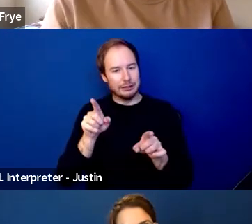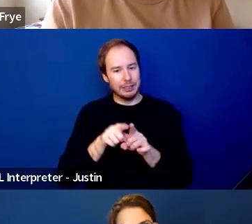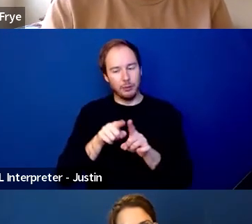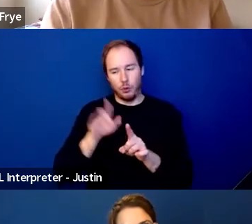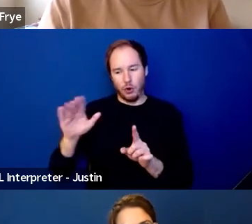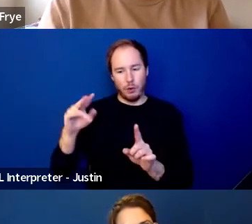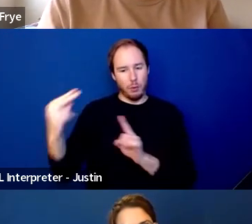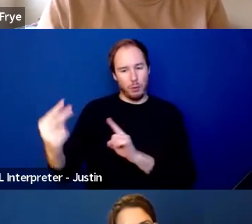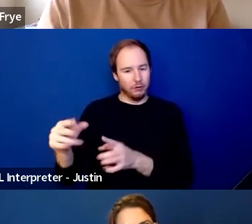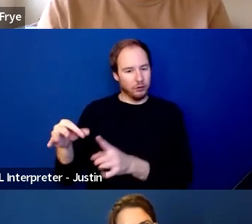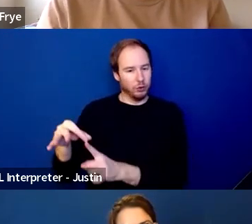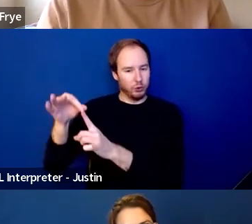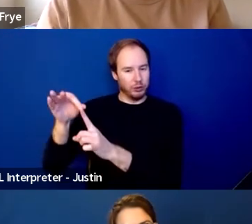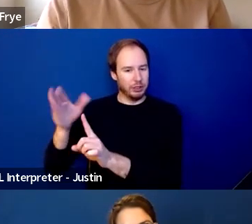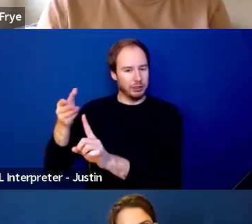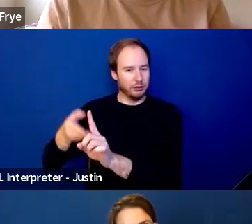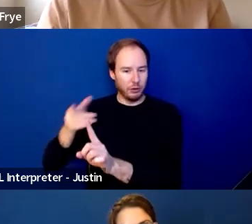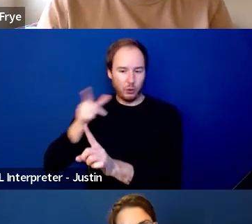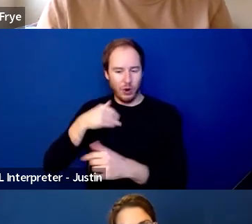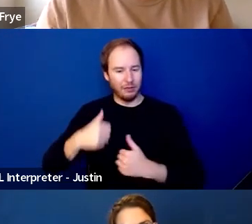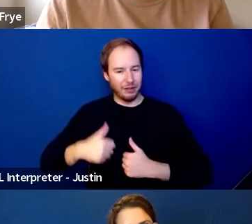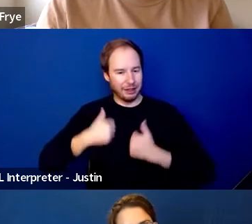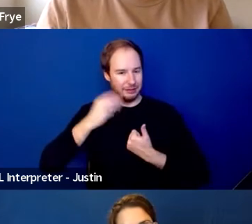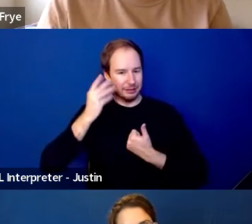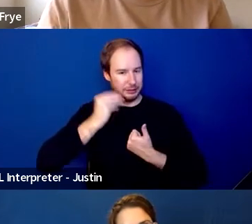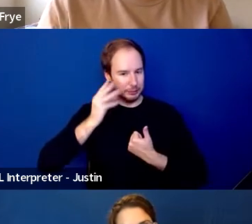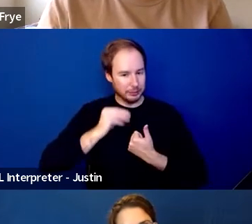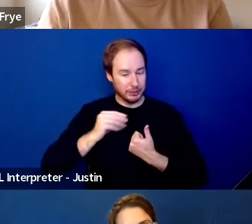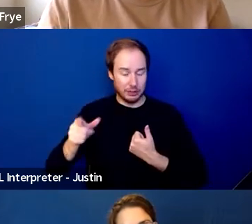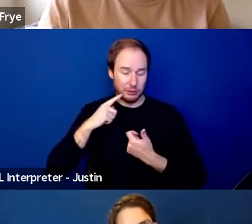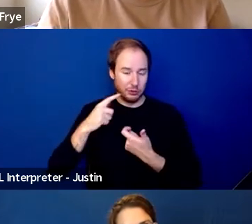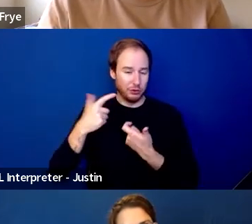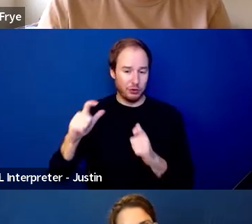but also as a huge resource for the people that we're working with